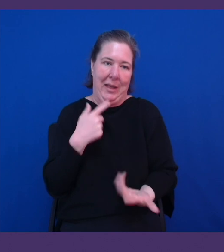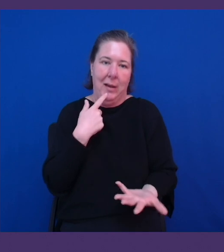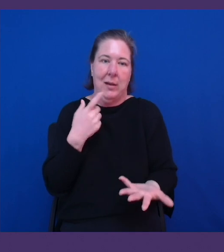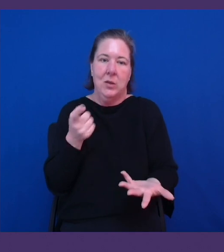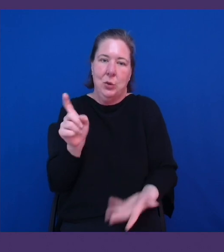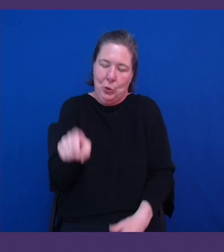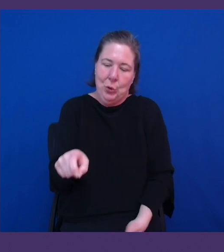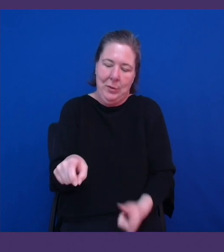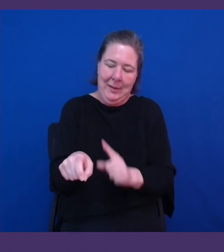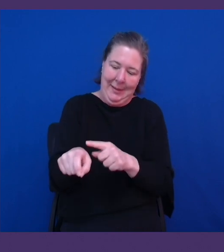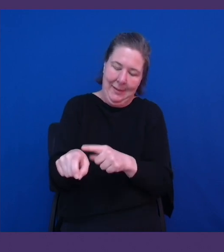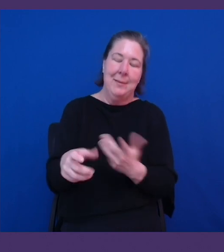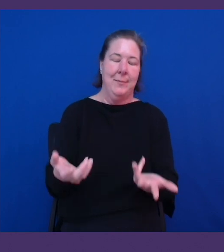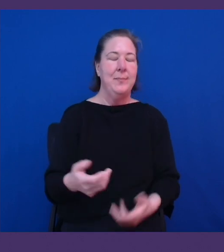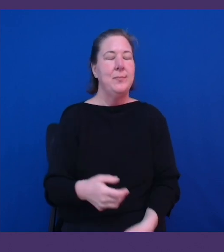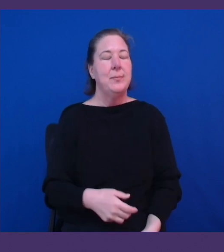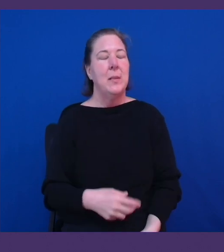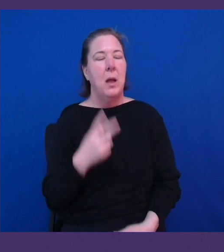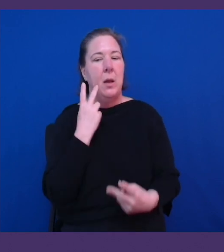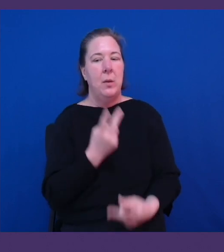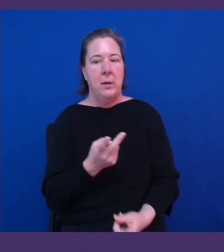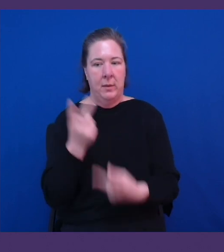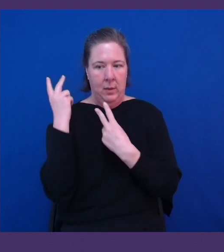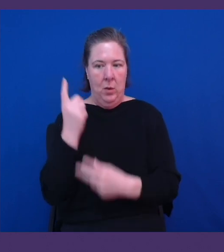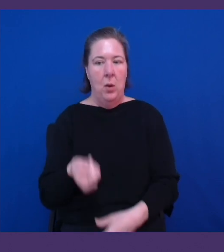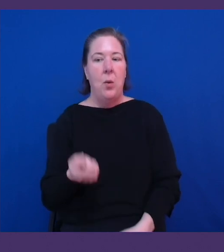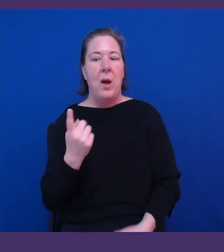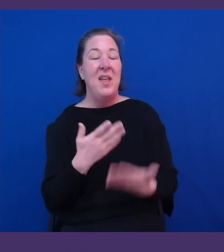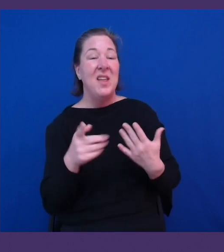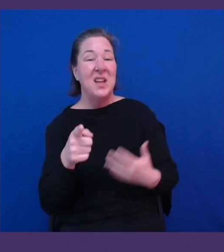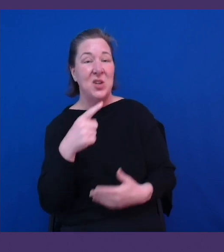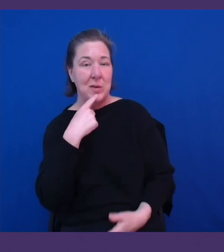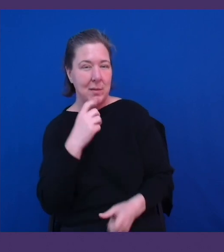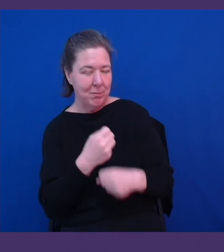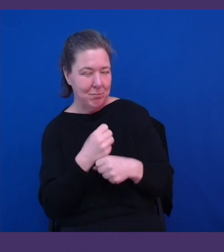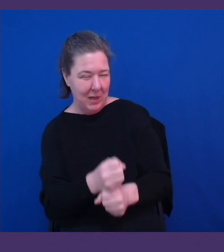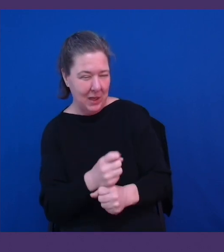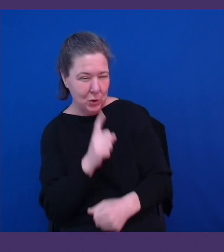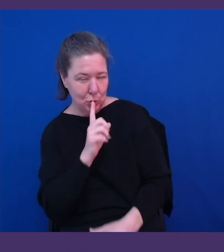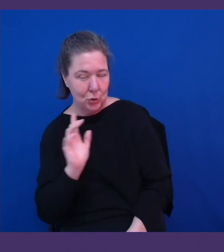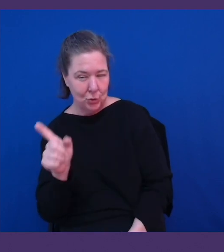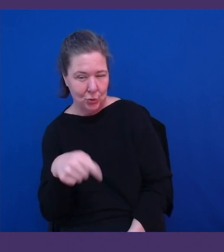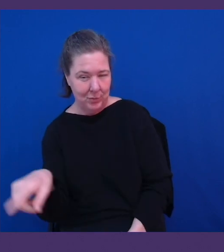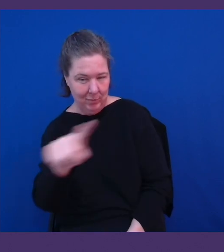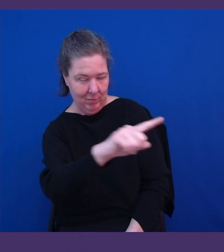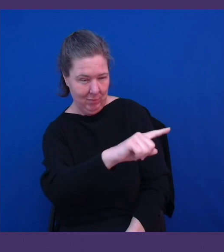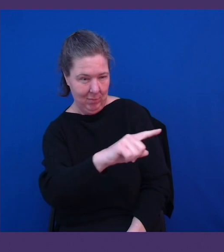Jamie Dean: I want to reflect back one of the things that you just said to make sure that our audience has a chance to really digest it.